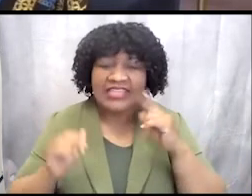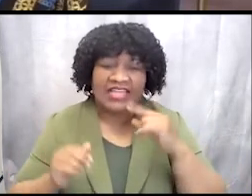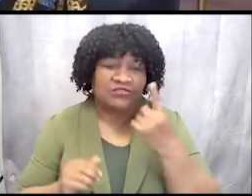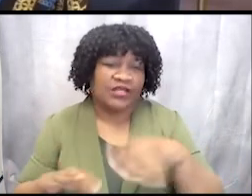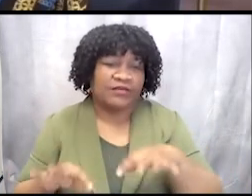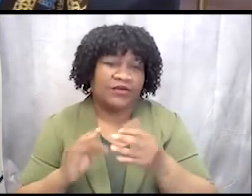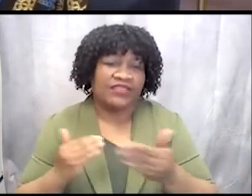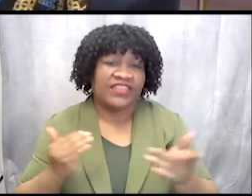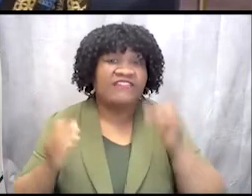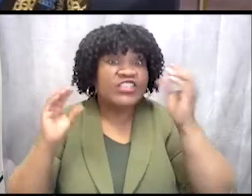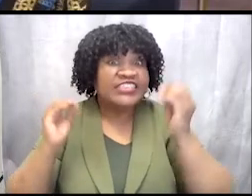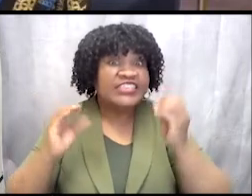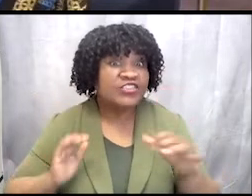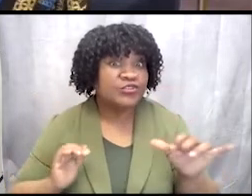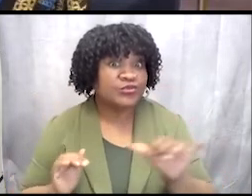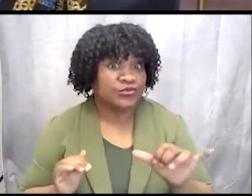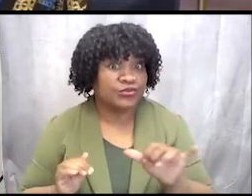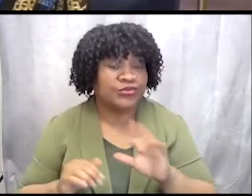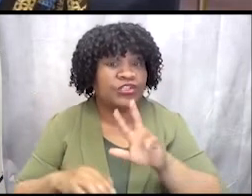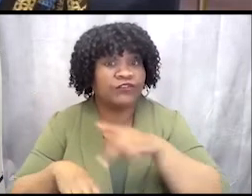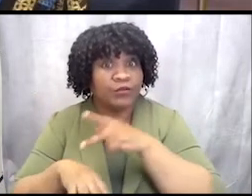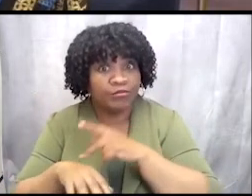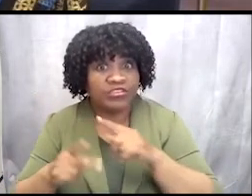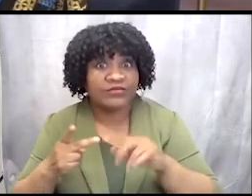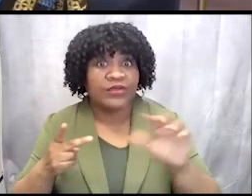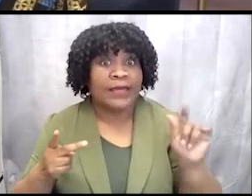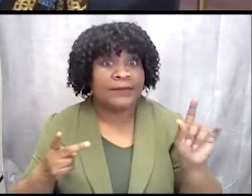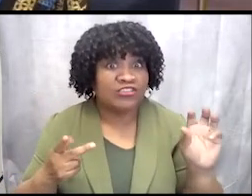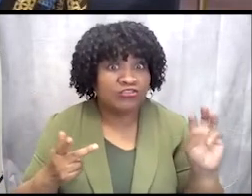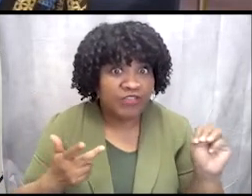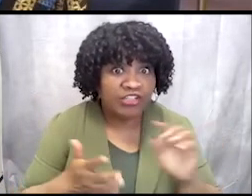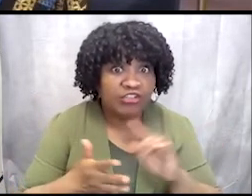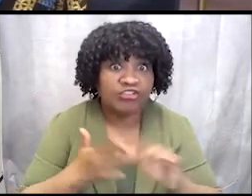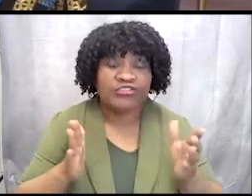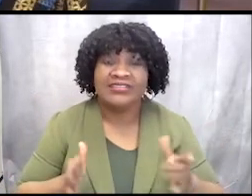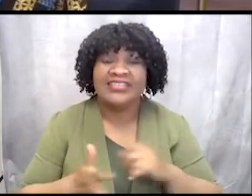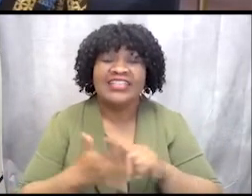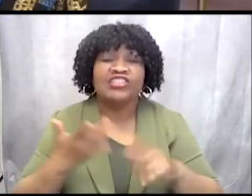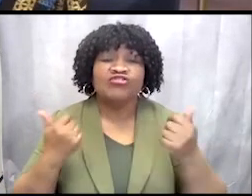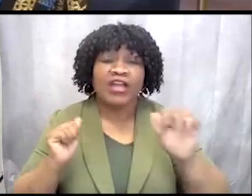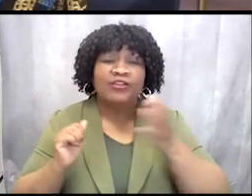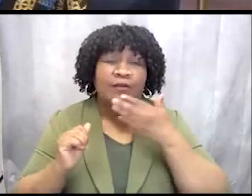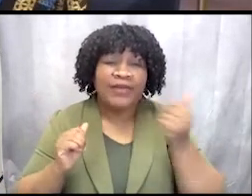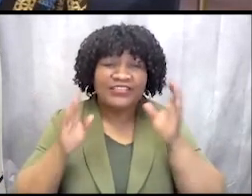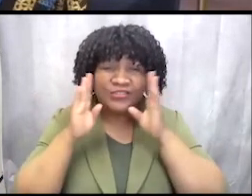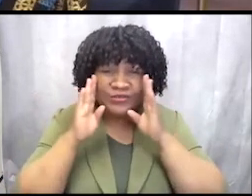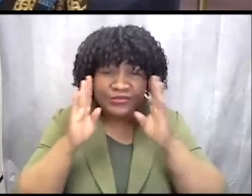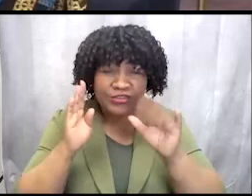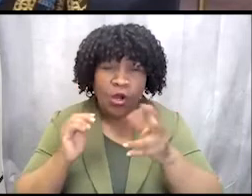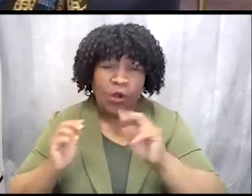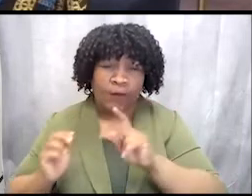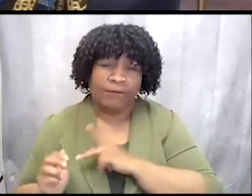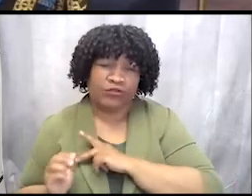Even for teachers, for principals, administrators, just try to deepen your own personal understanding